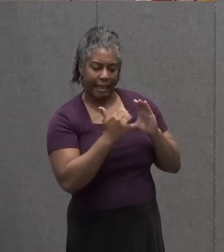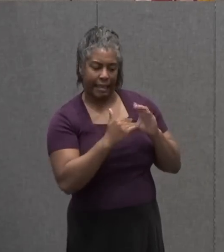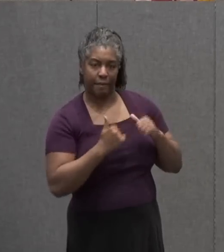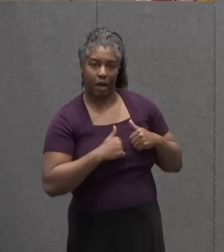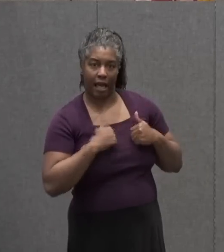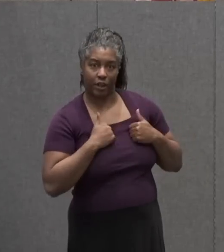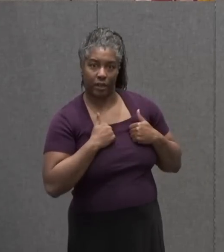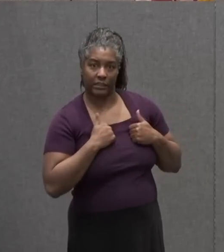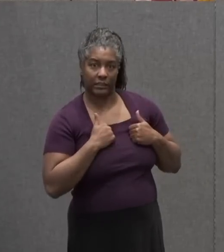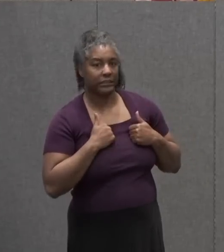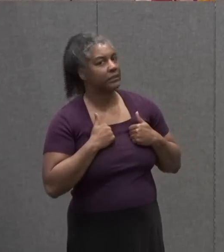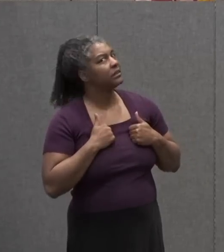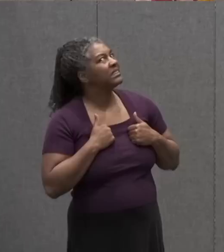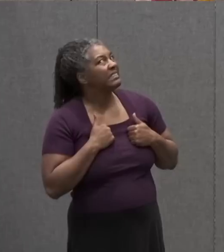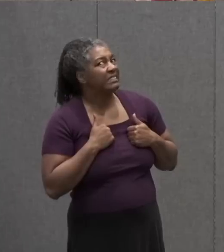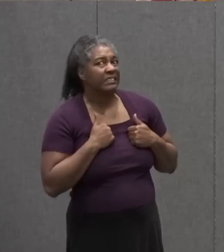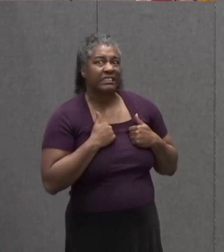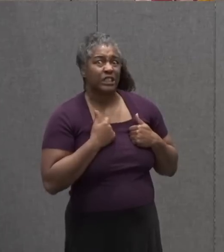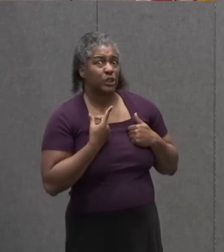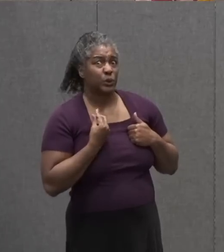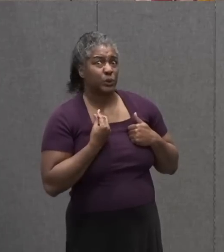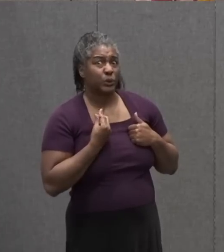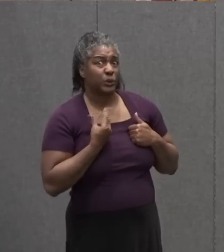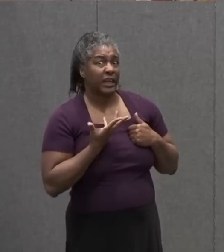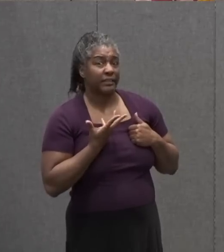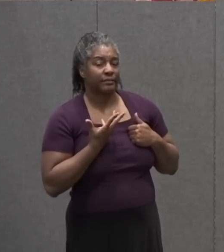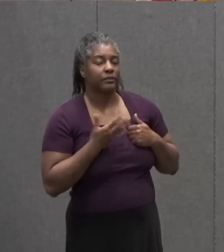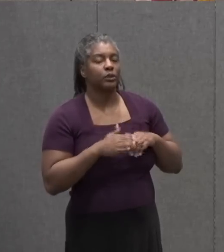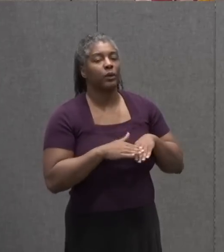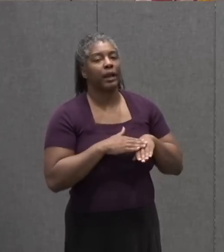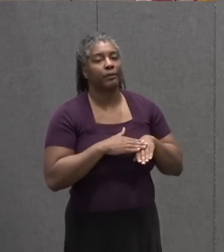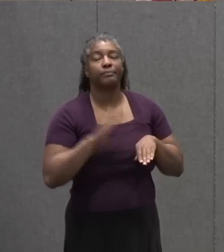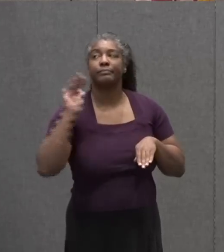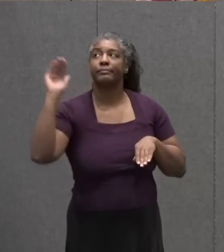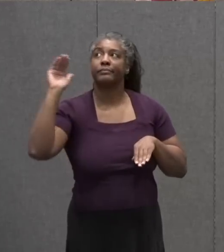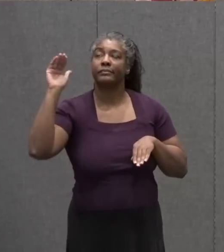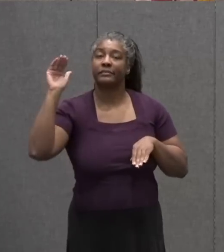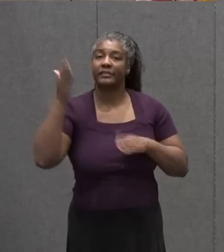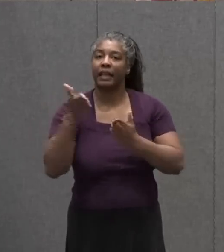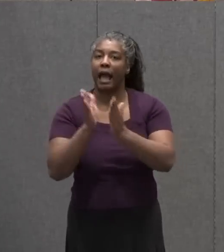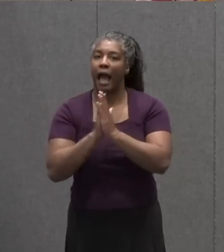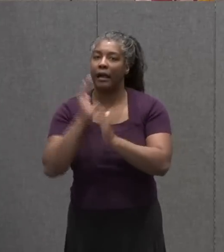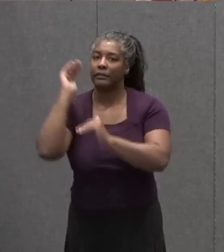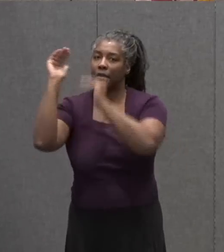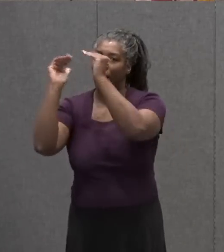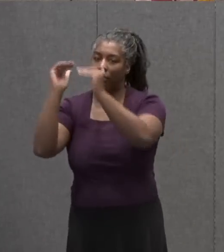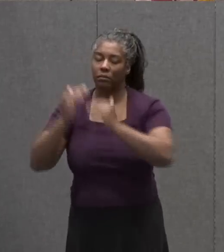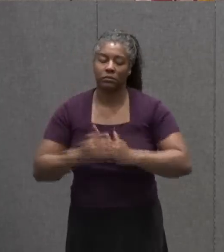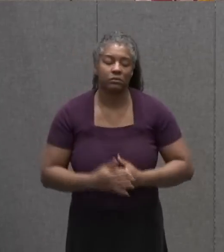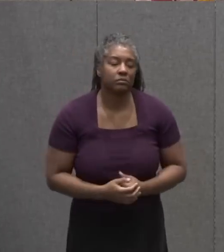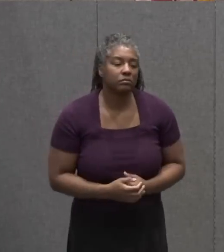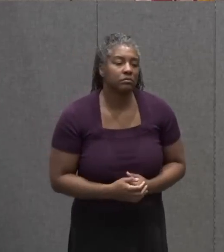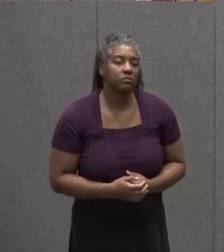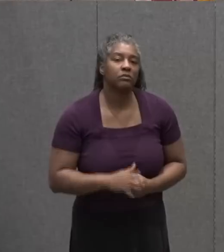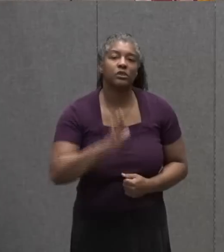Slow down, maybe even stop and talk to an adult. Your teacher tells you to visit a site